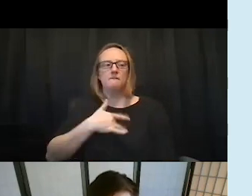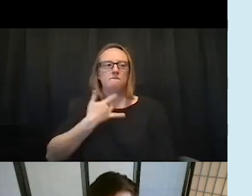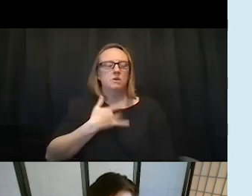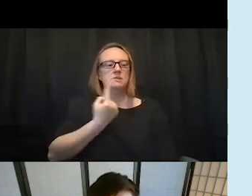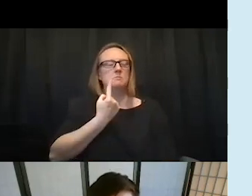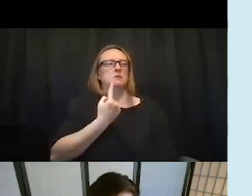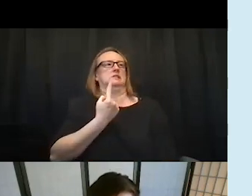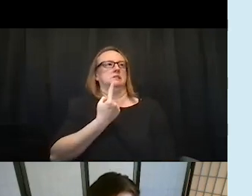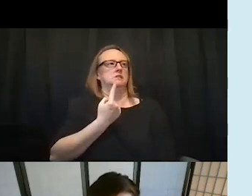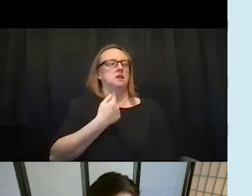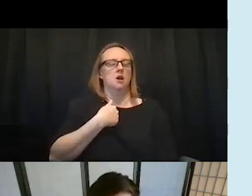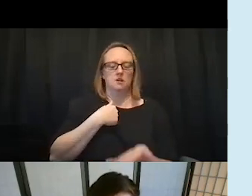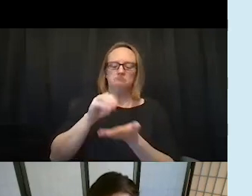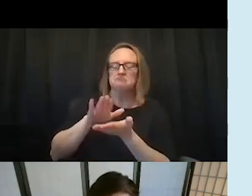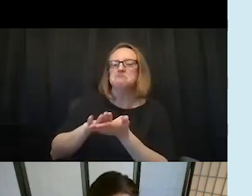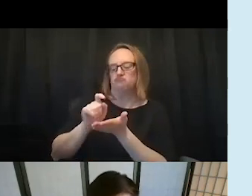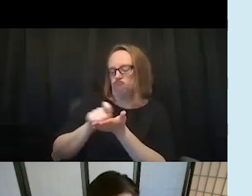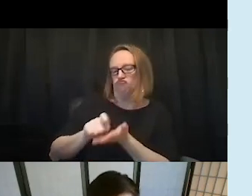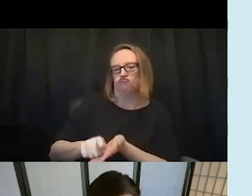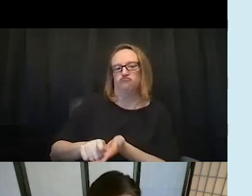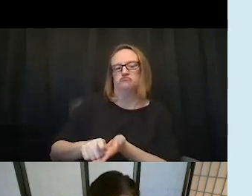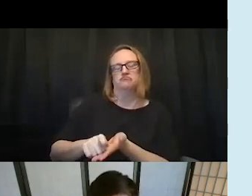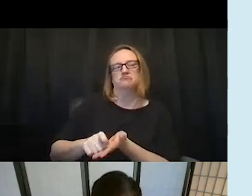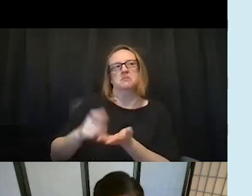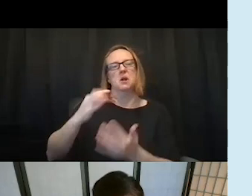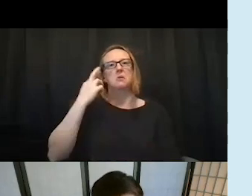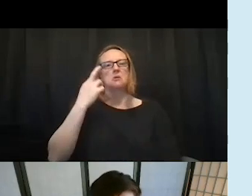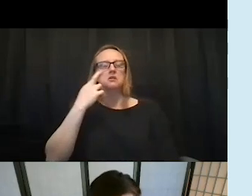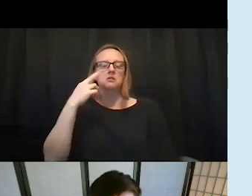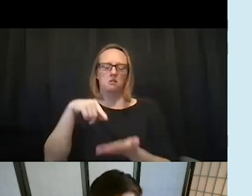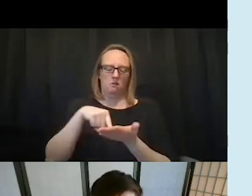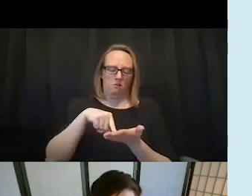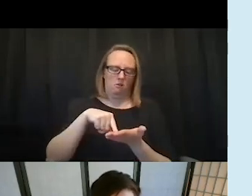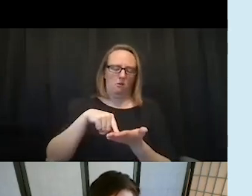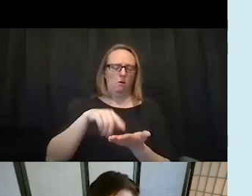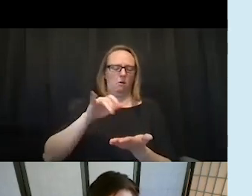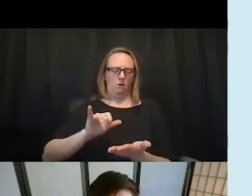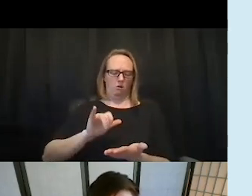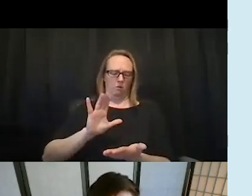write and, and then I realized wow I'm actually writing poetry that's what I'm doing right here so